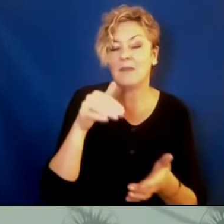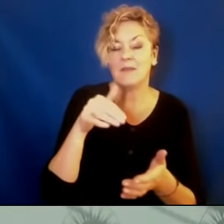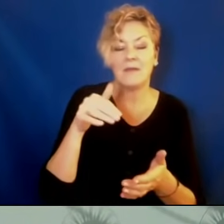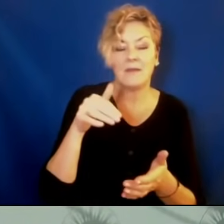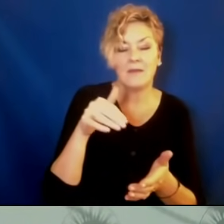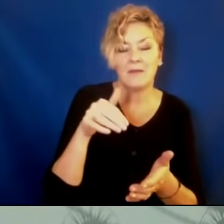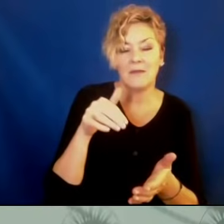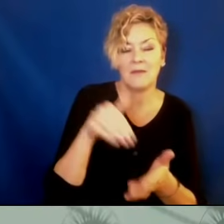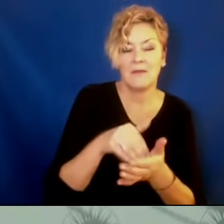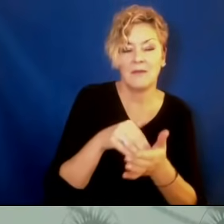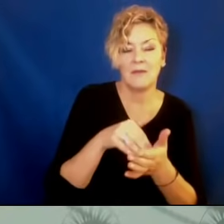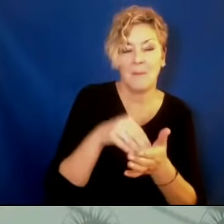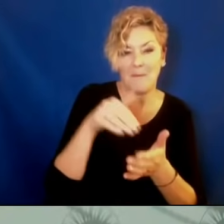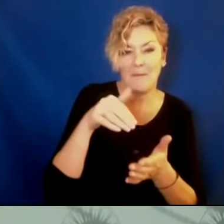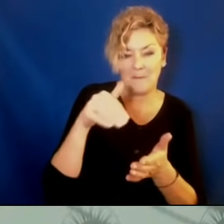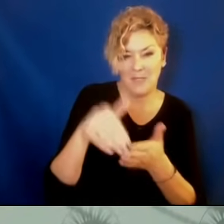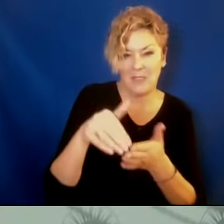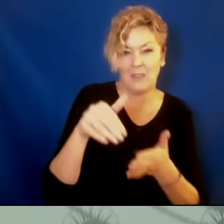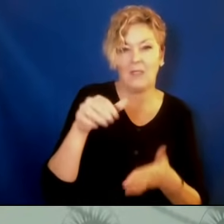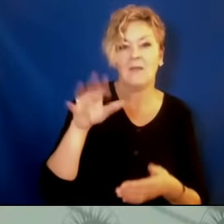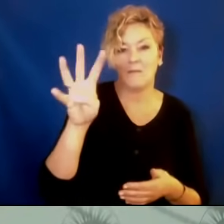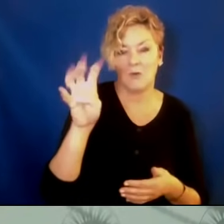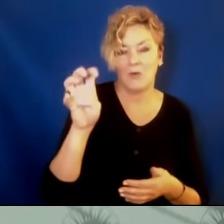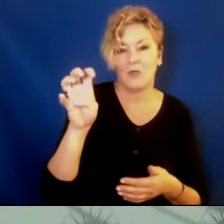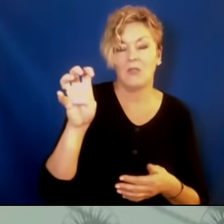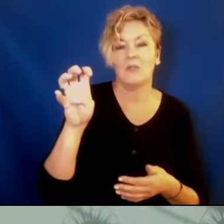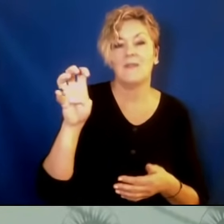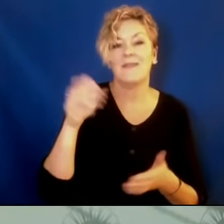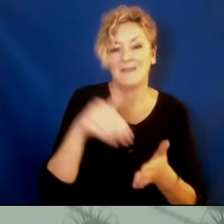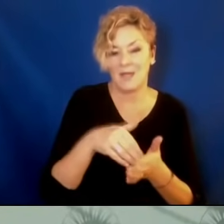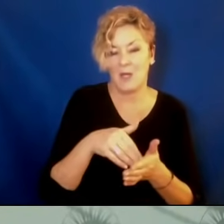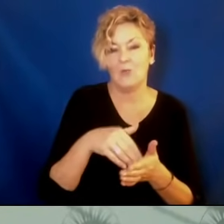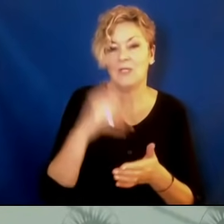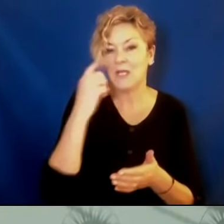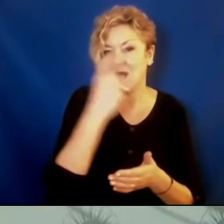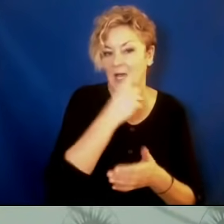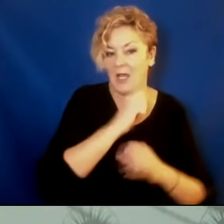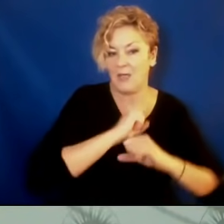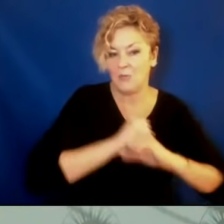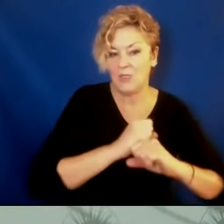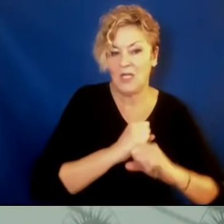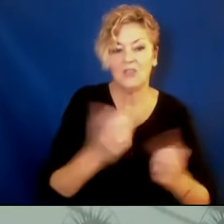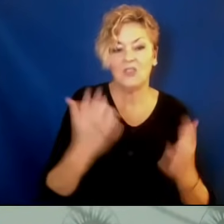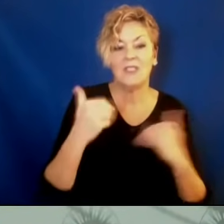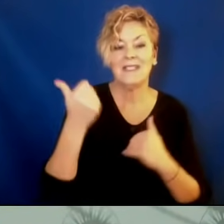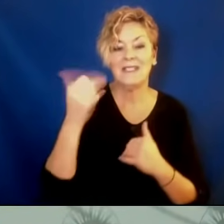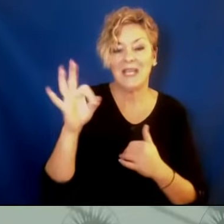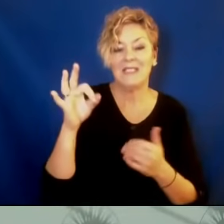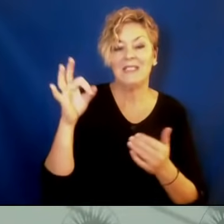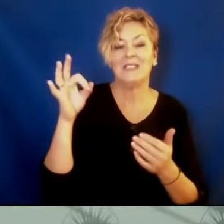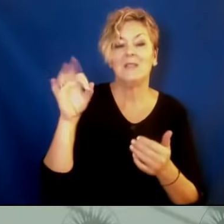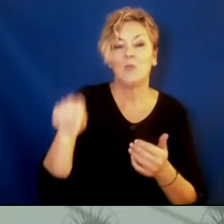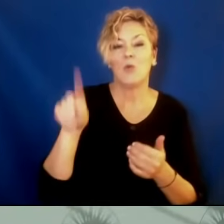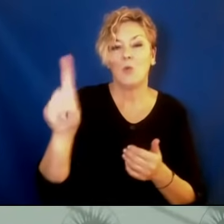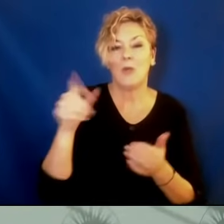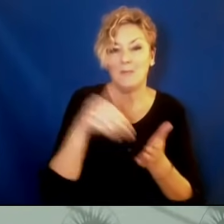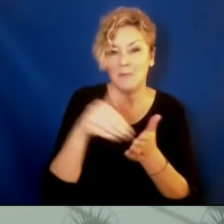people working in this area we had B N95 or equivalent respirators arrived in BC and this is an astonishing number